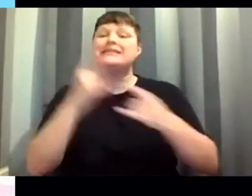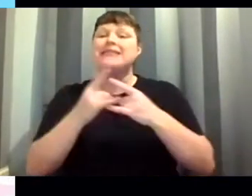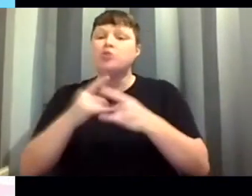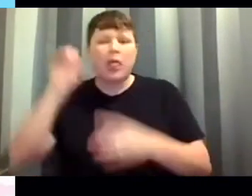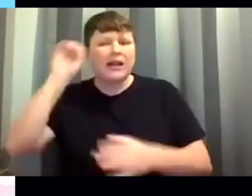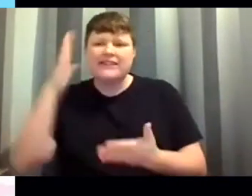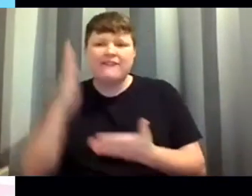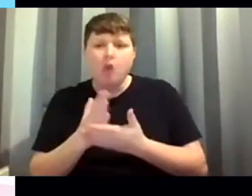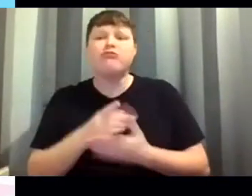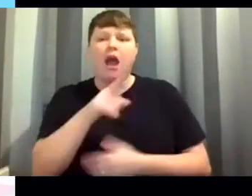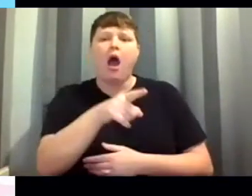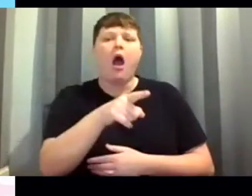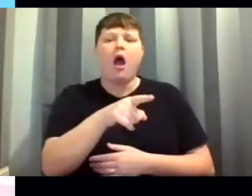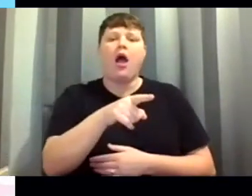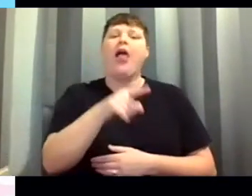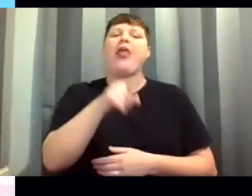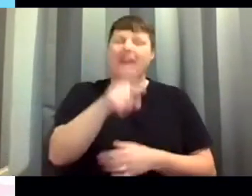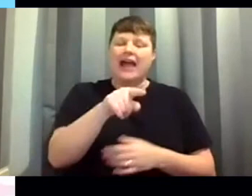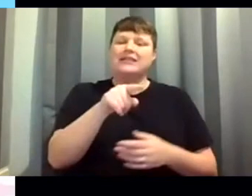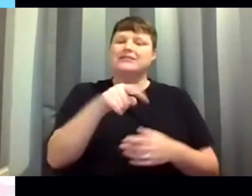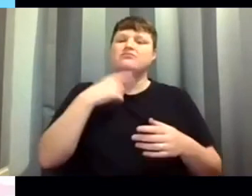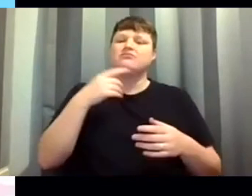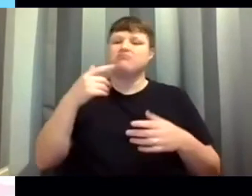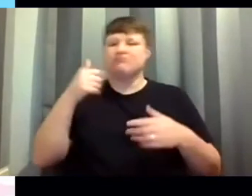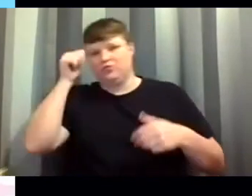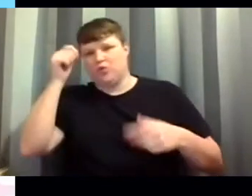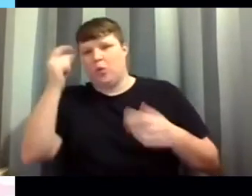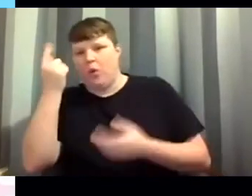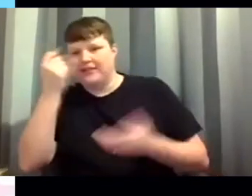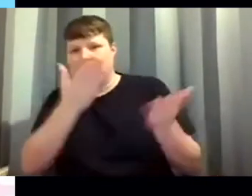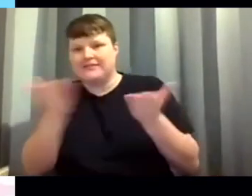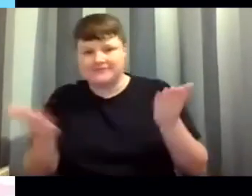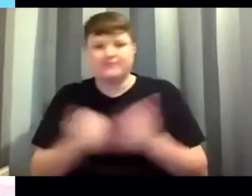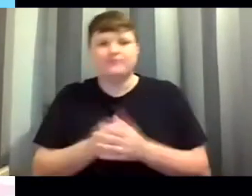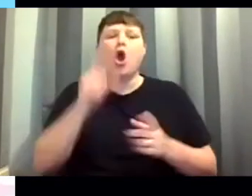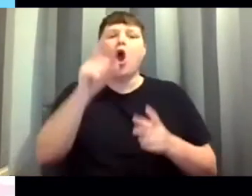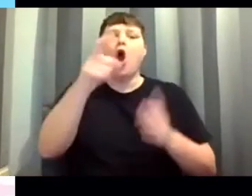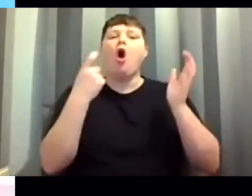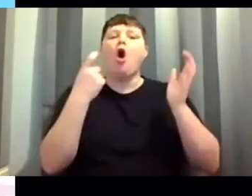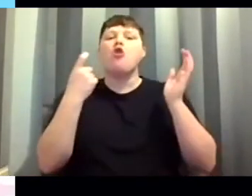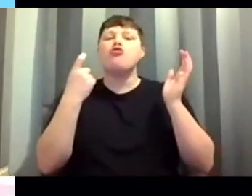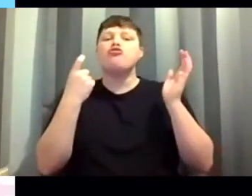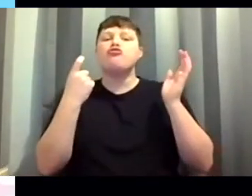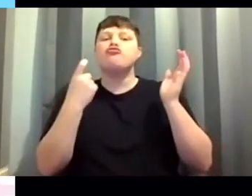to discuss but there we go. By reproductive dysphoria, I mean things like transgender men